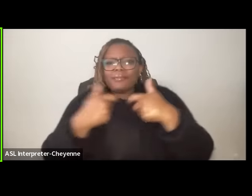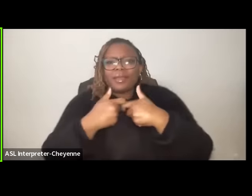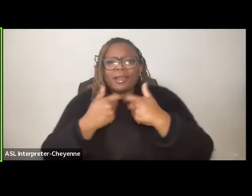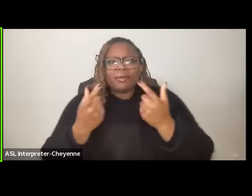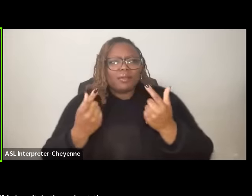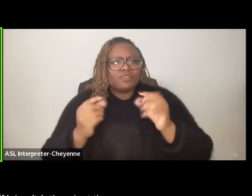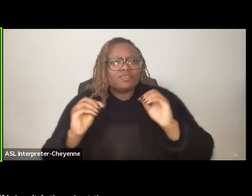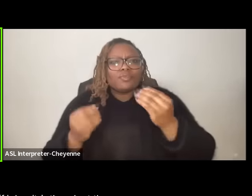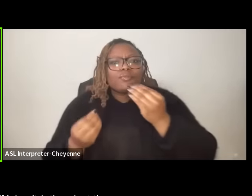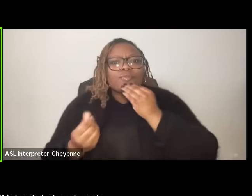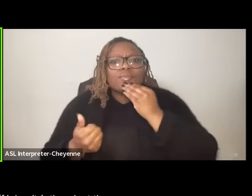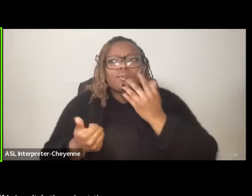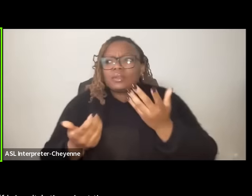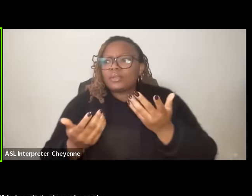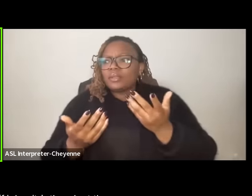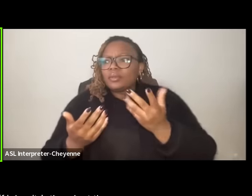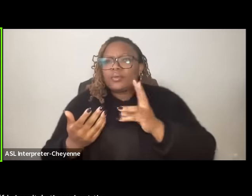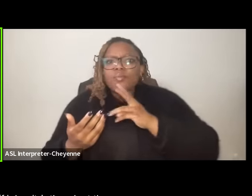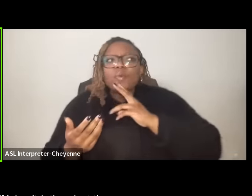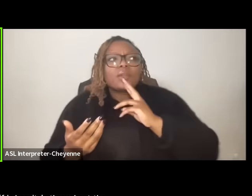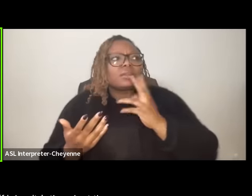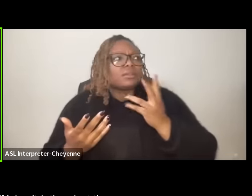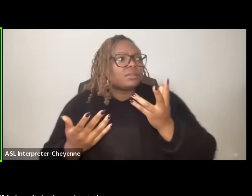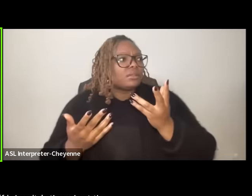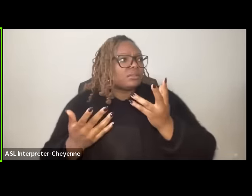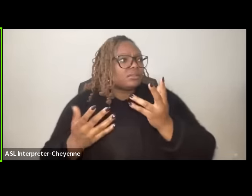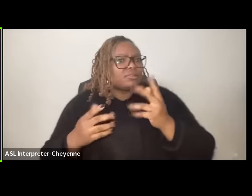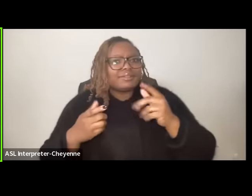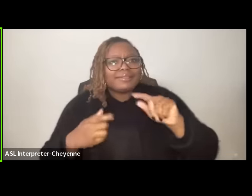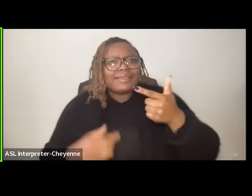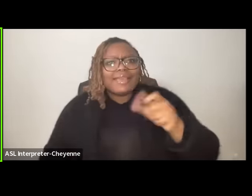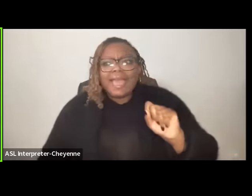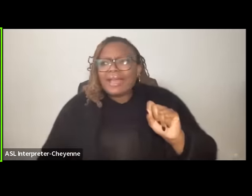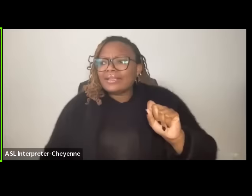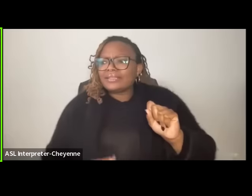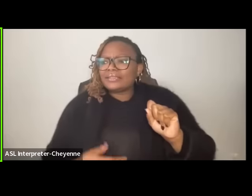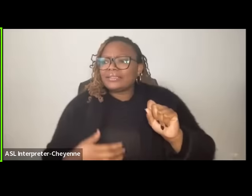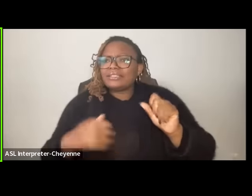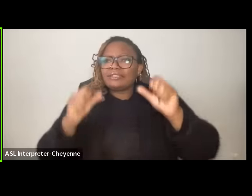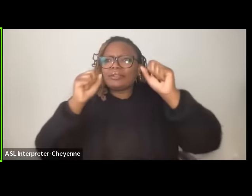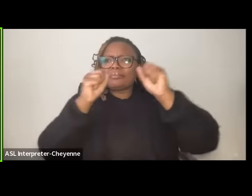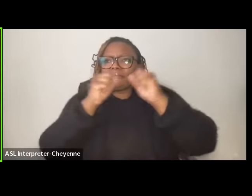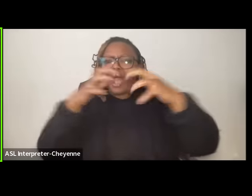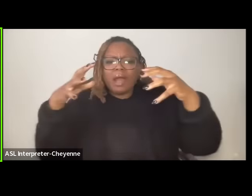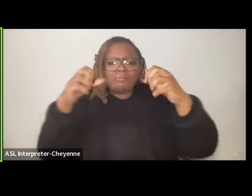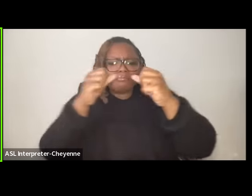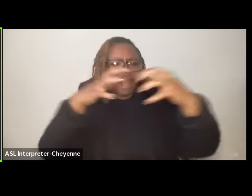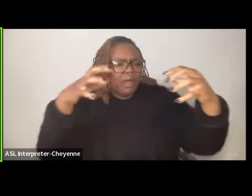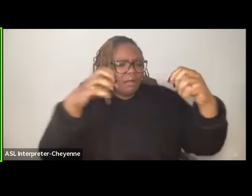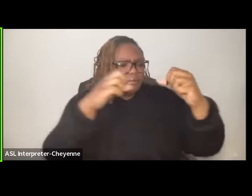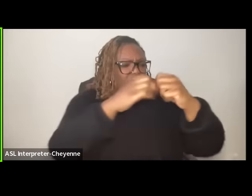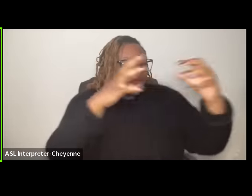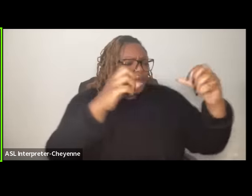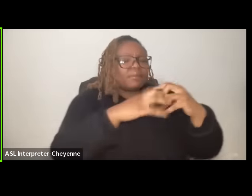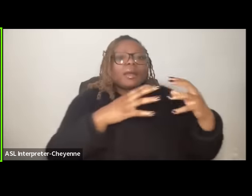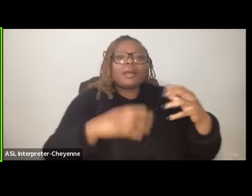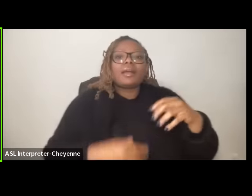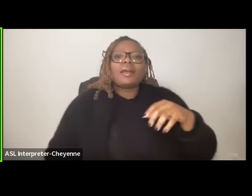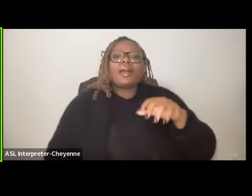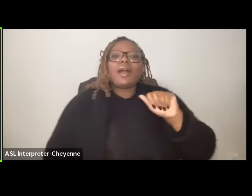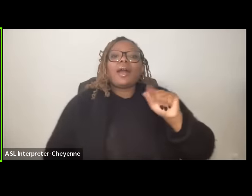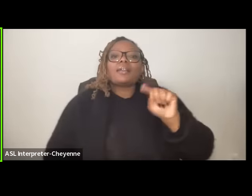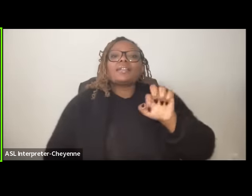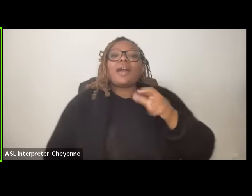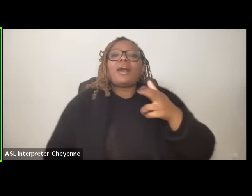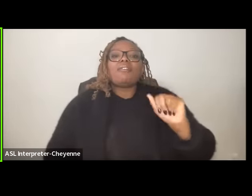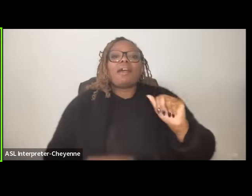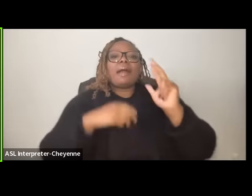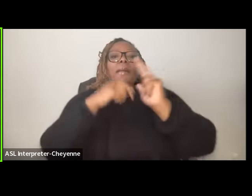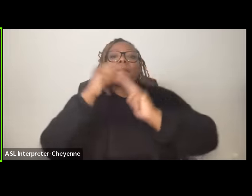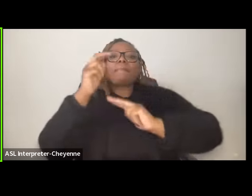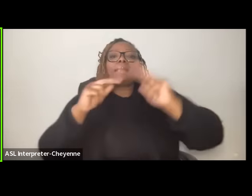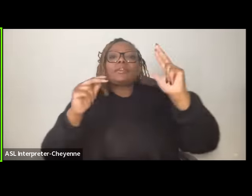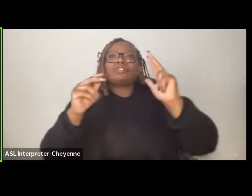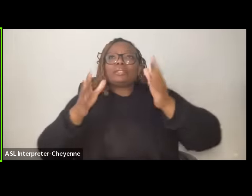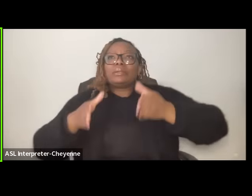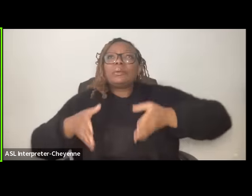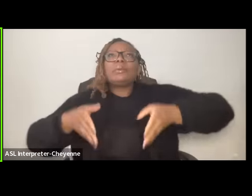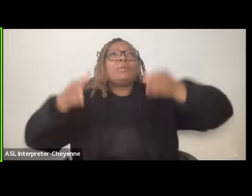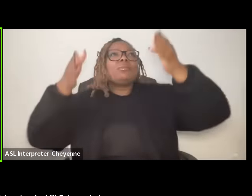food no water no fuel just bombs in Al Zahra whole buildings are leveled Apartments where